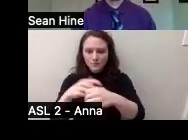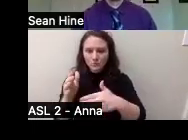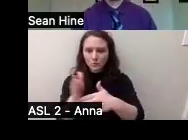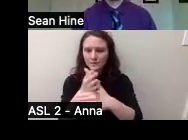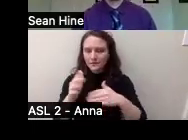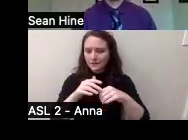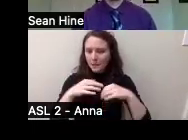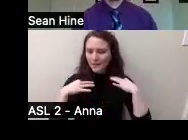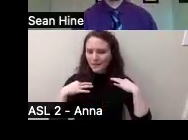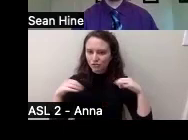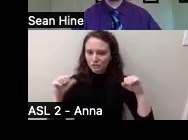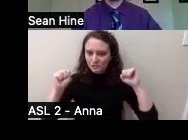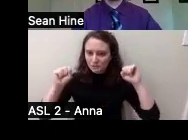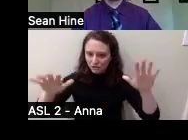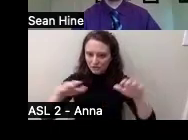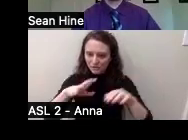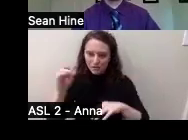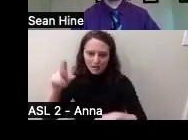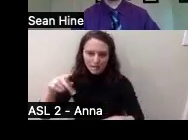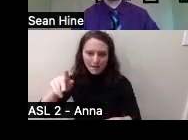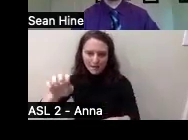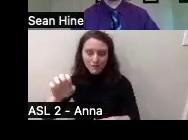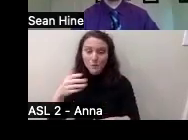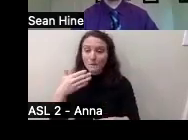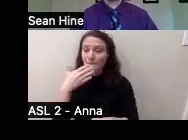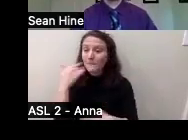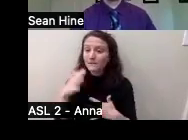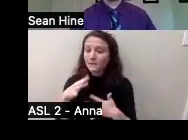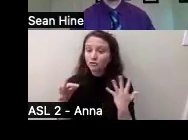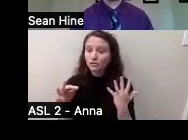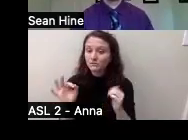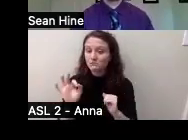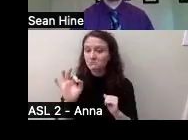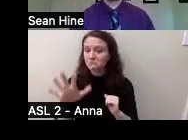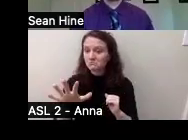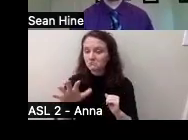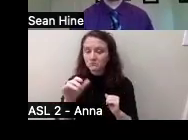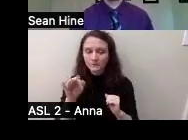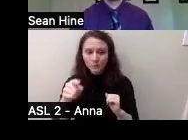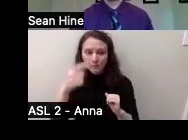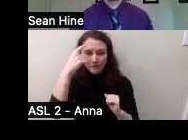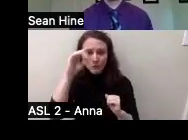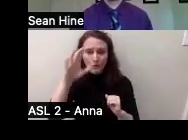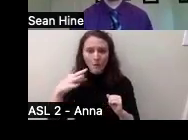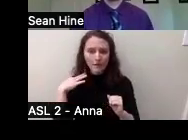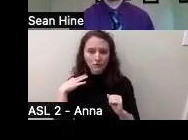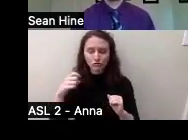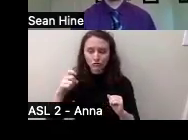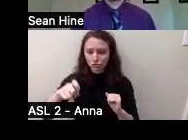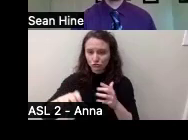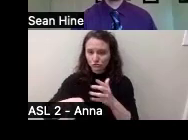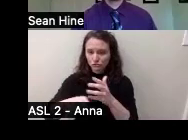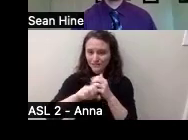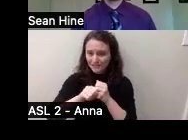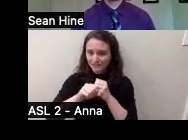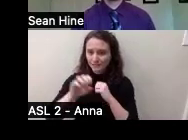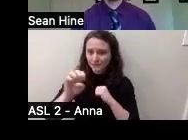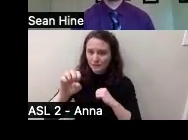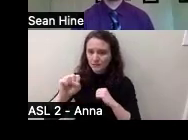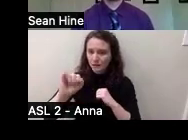and the update, so best bet, here's a tip. If you think your application should receive ESI special consideration